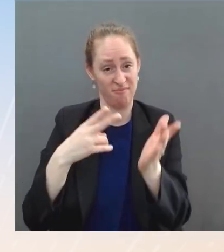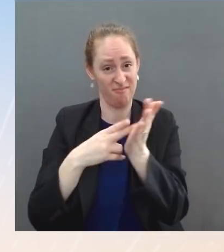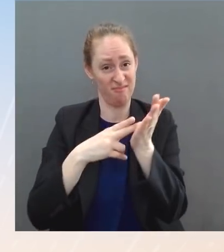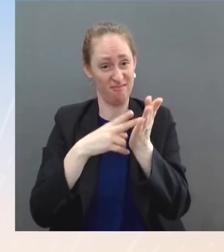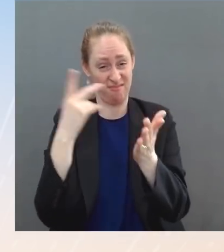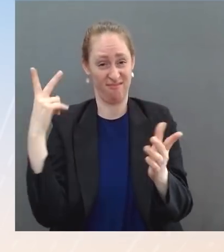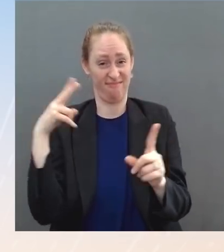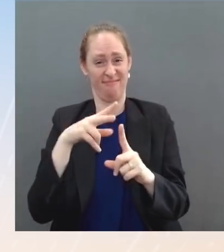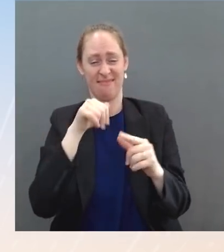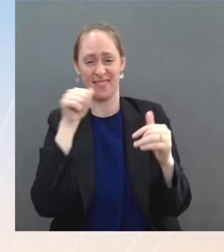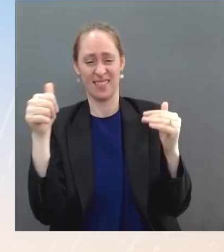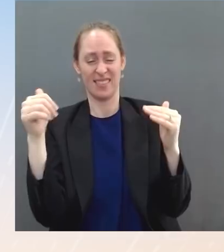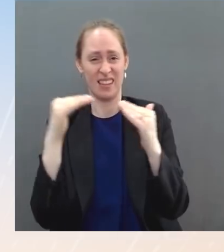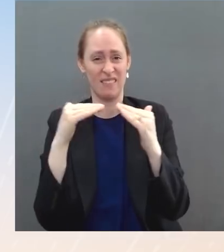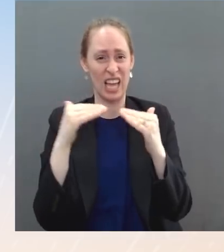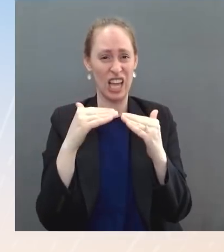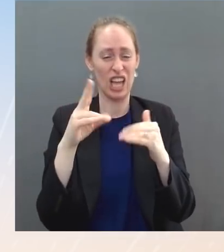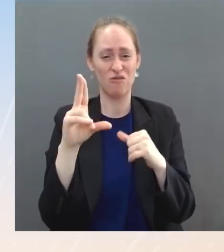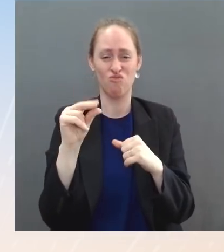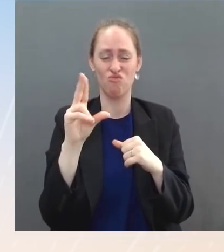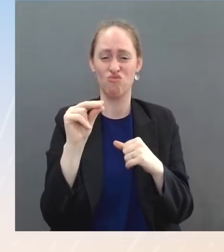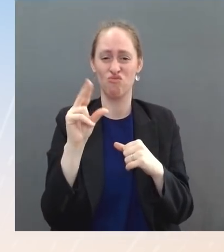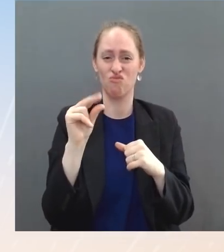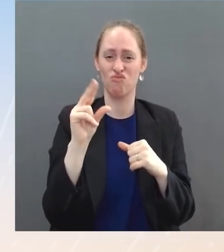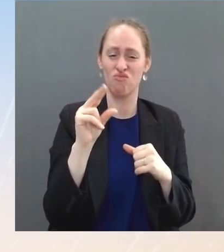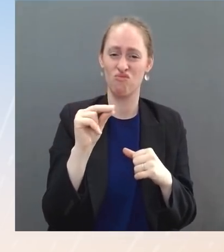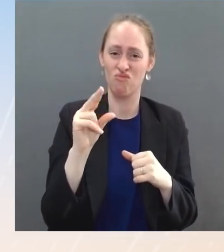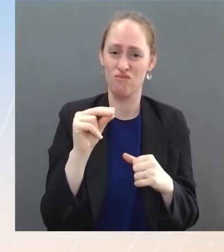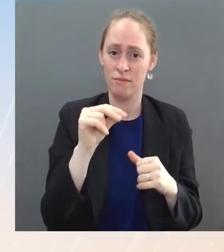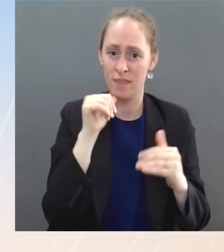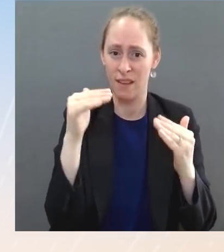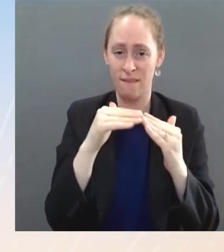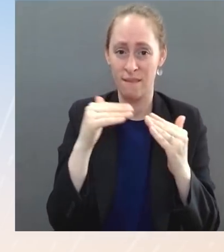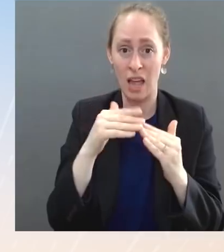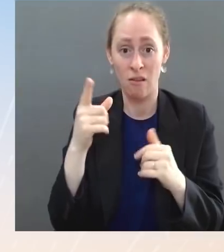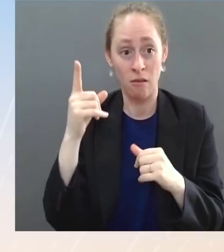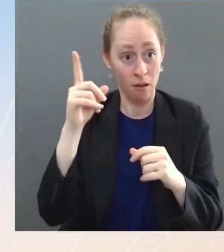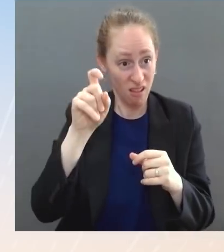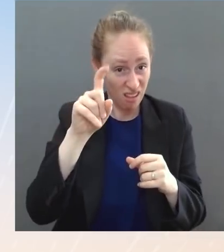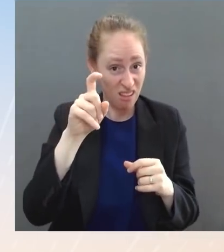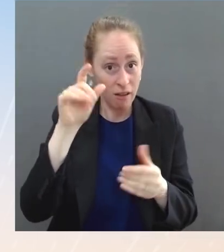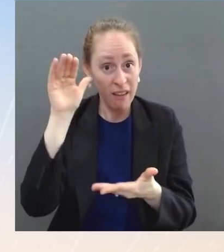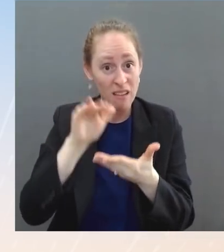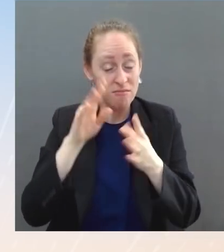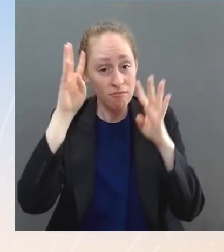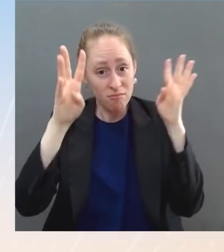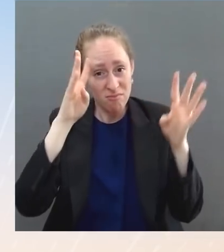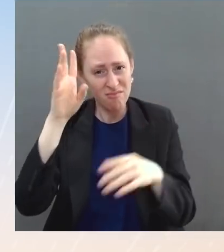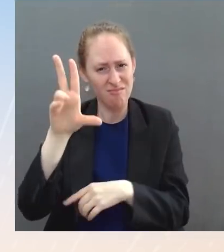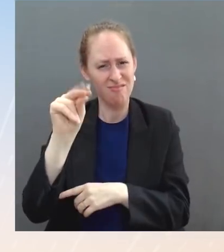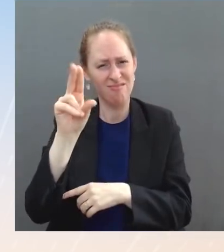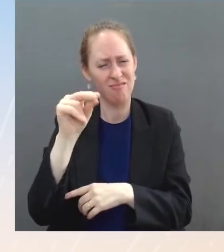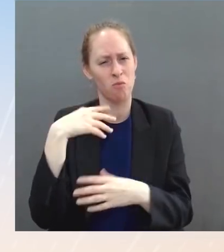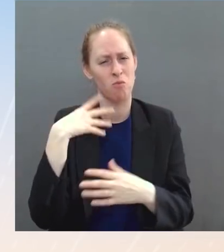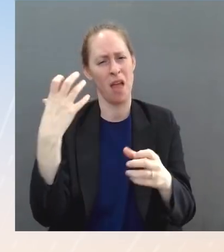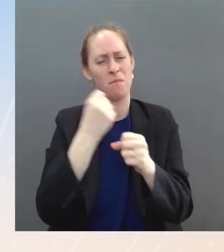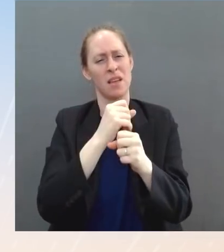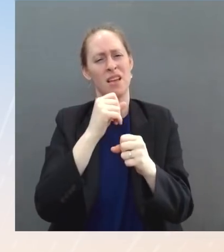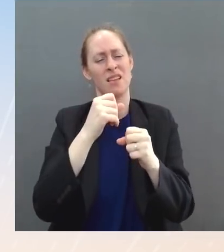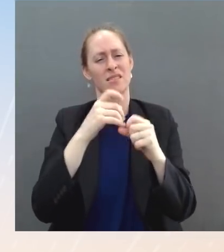I think there should be more explanation on. This is trying to make the system more fair. Go ahead. Oh, sorry, Weijia. I'll come back to you. Go ahead, in the middle. The Press: Thank you. Thank you, Jen.